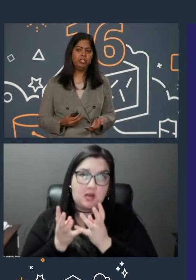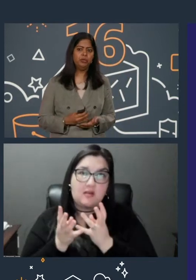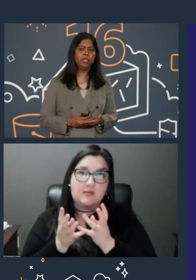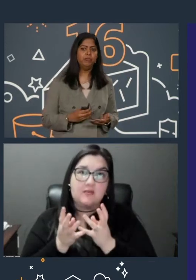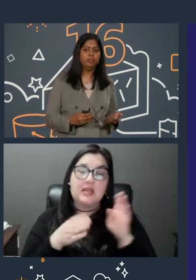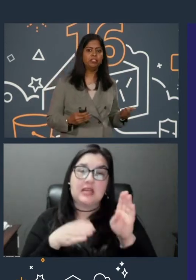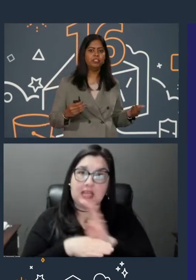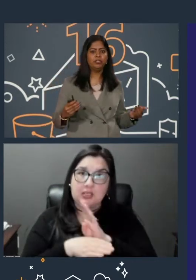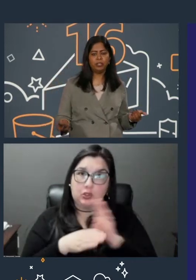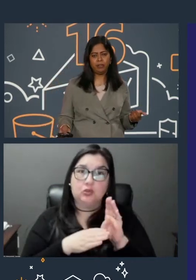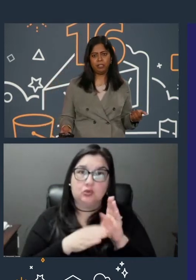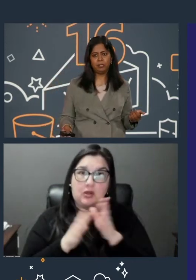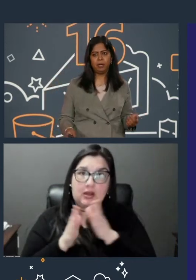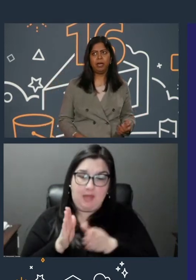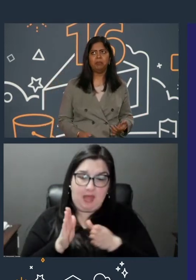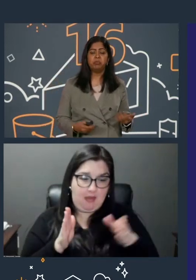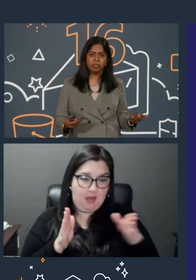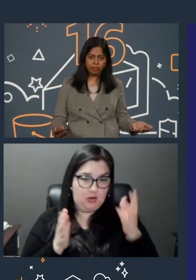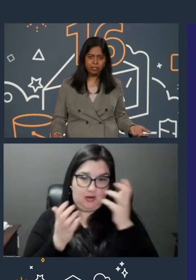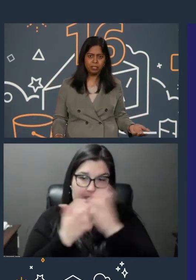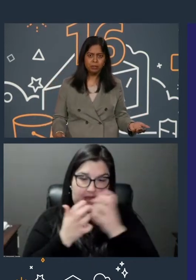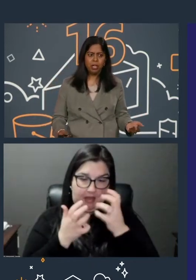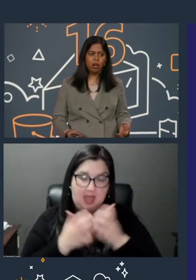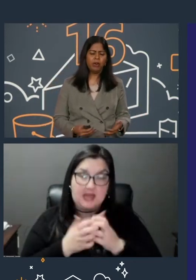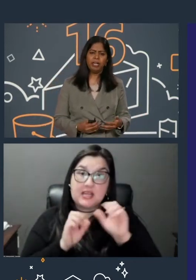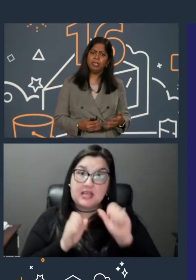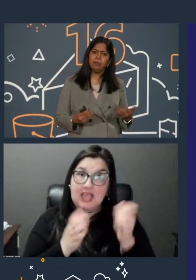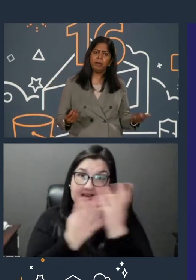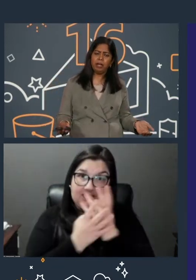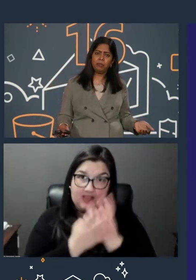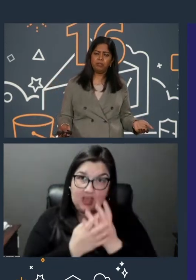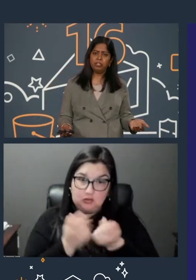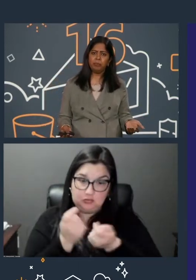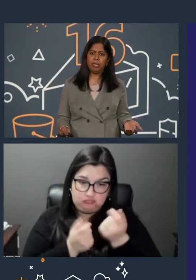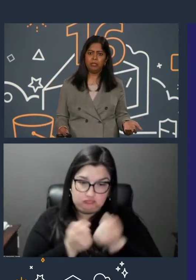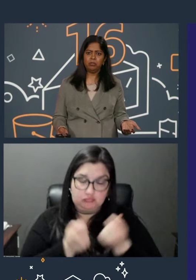you can filter your events by prefix or any other parameter in your payload,